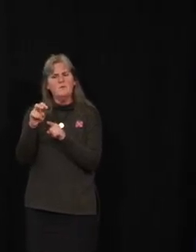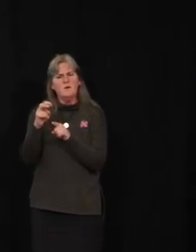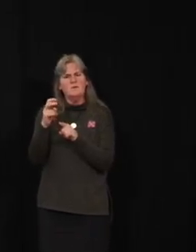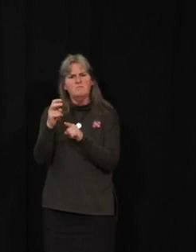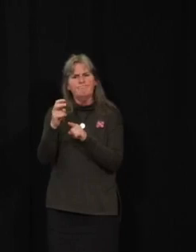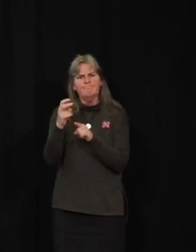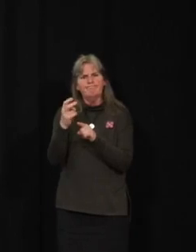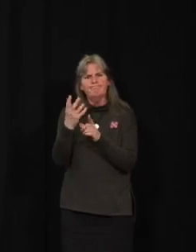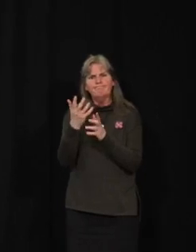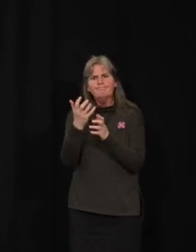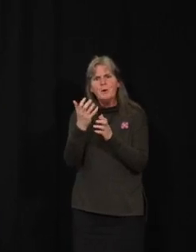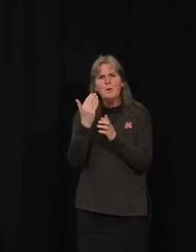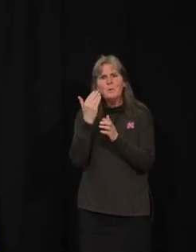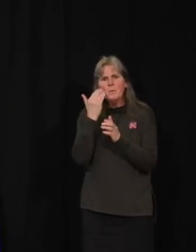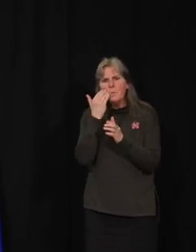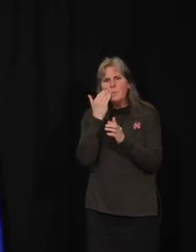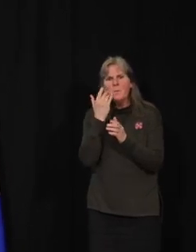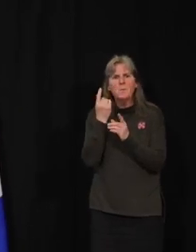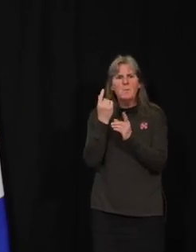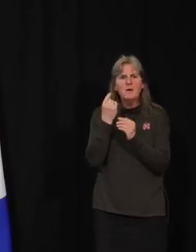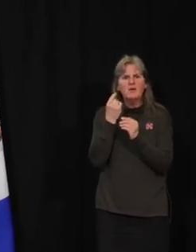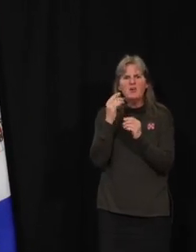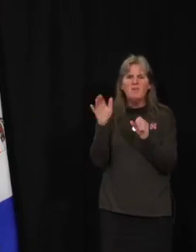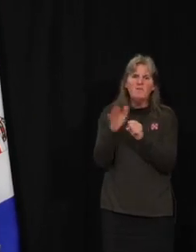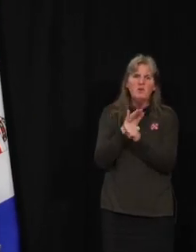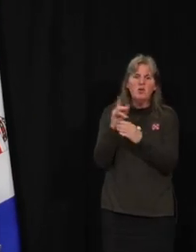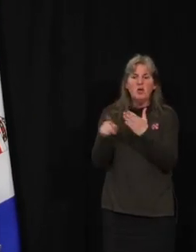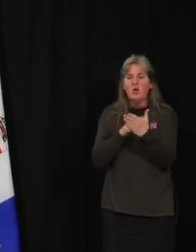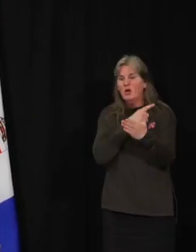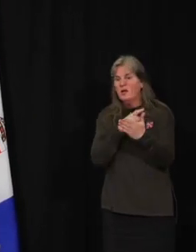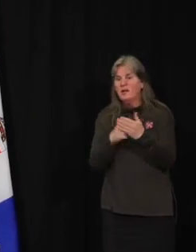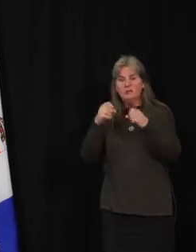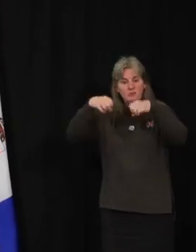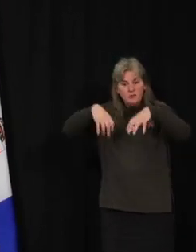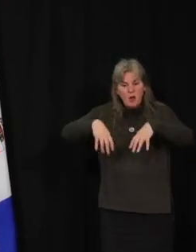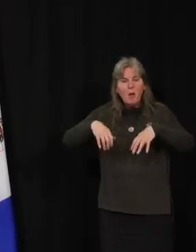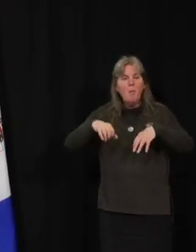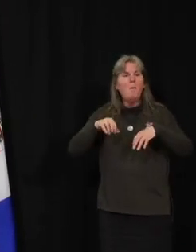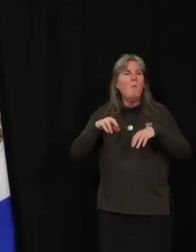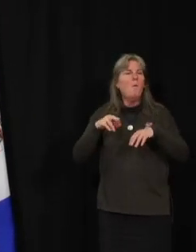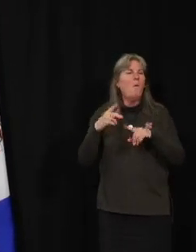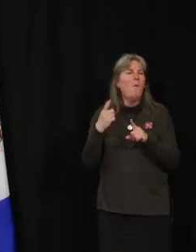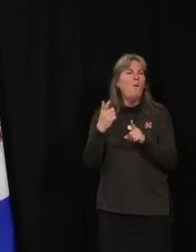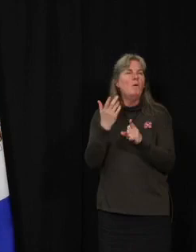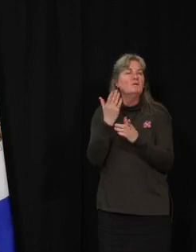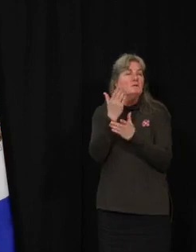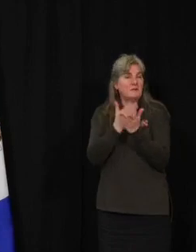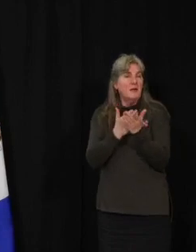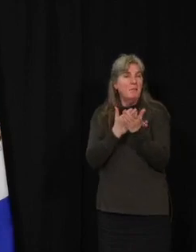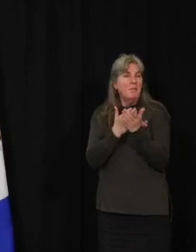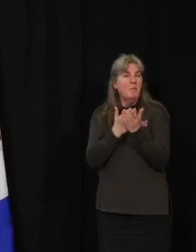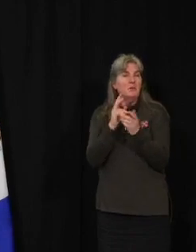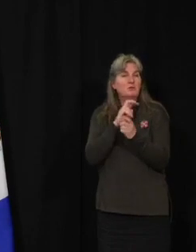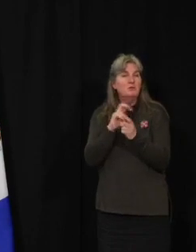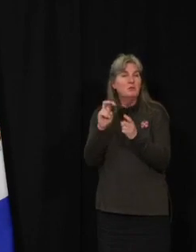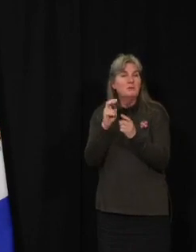be totally cancelled or if there will be some aspects of it that will come into play writer on